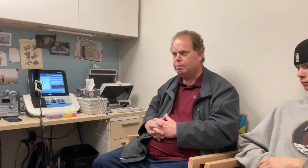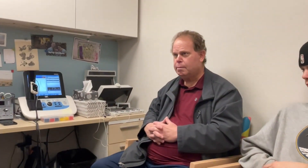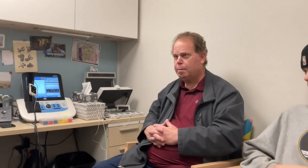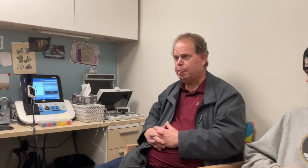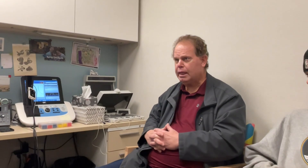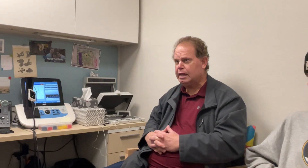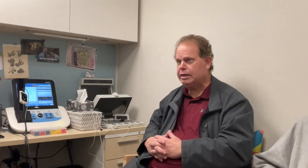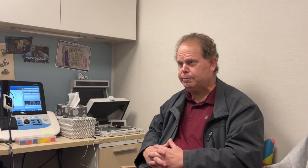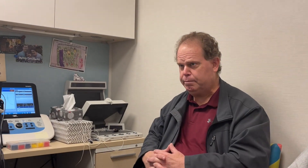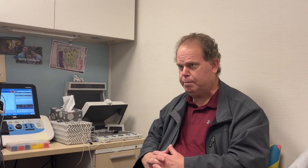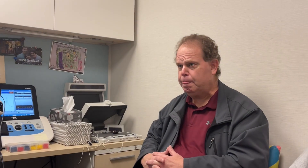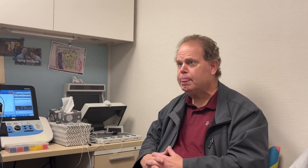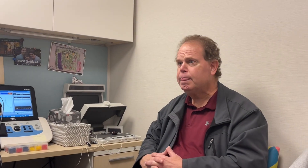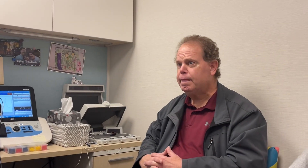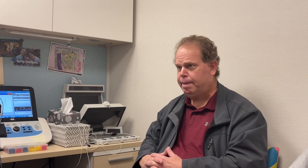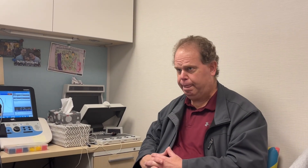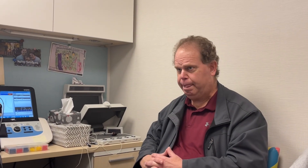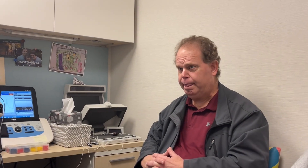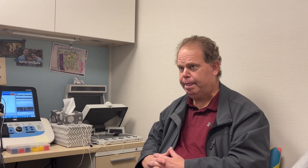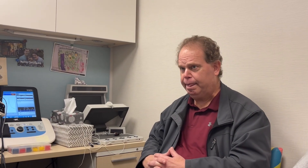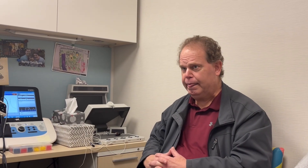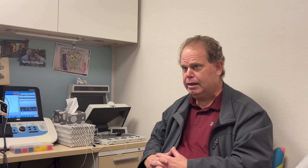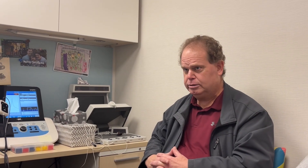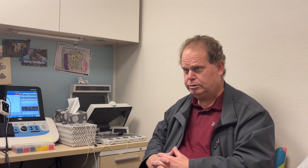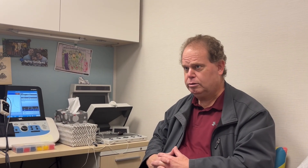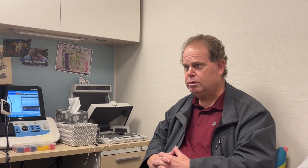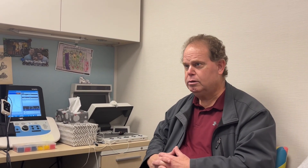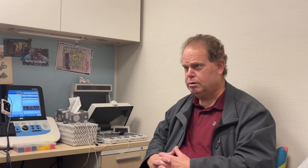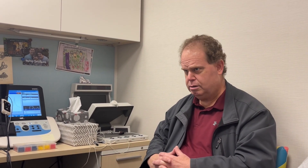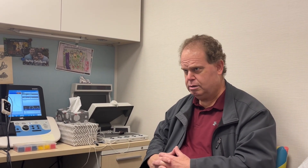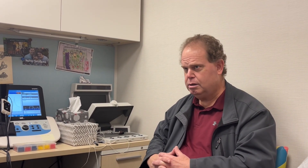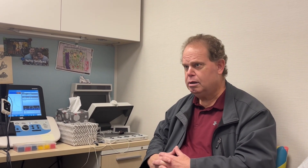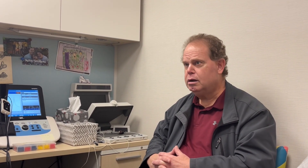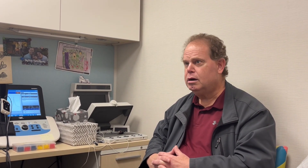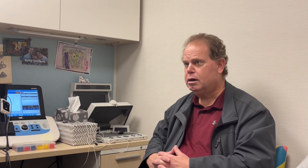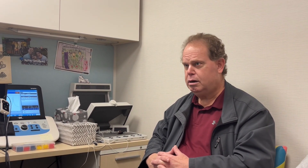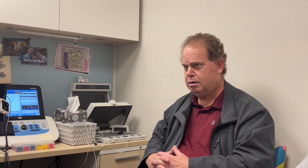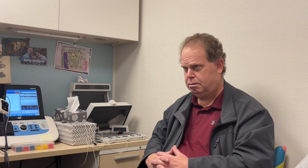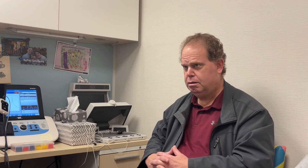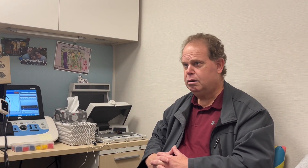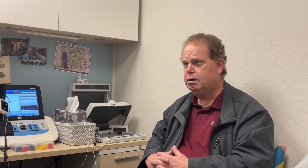identify that it's somebody cooking but that they sound different that's kind of The Next